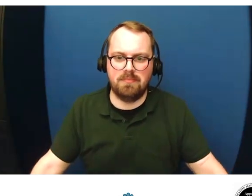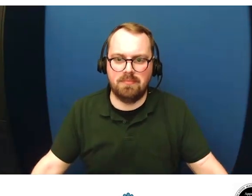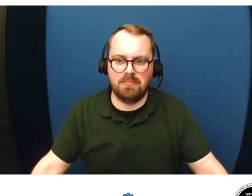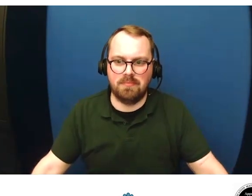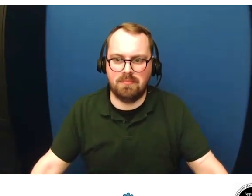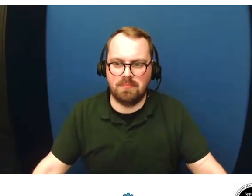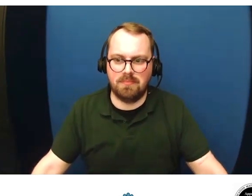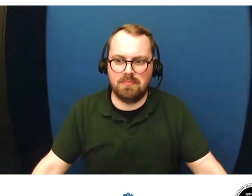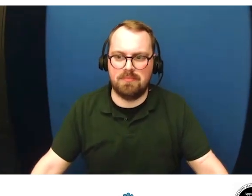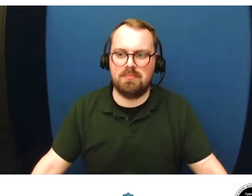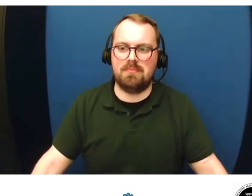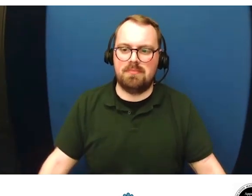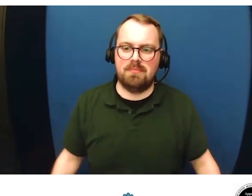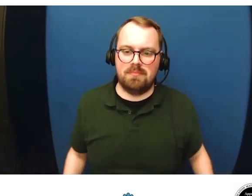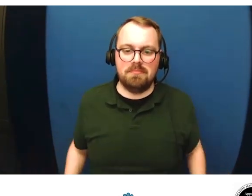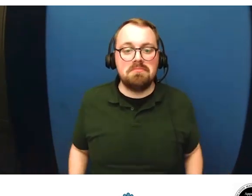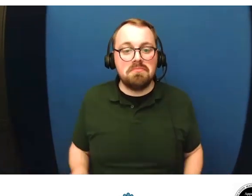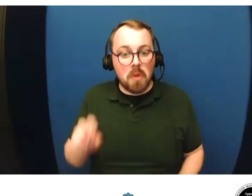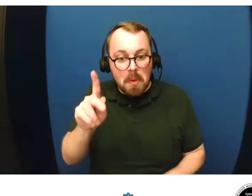All right, an Intervener...